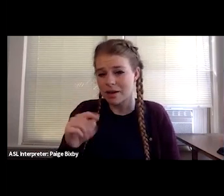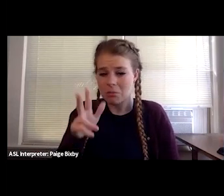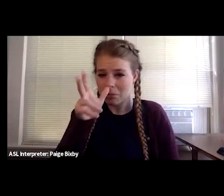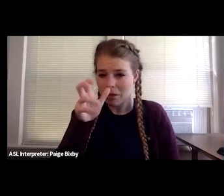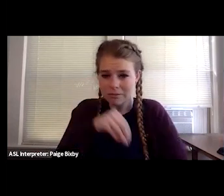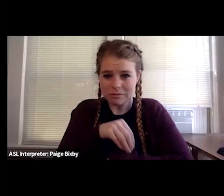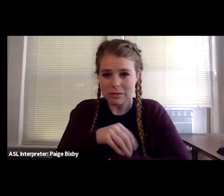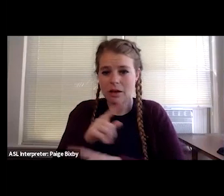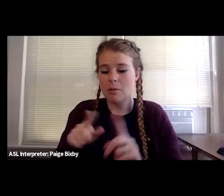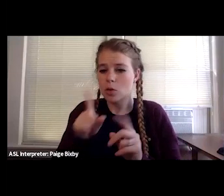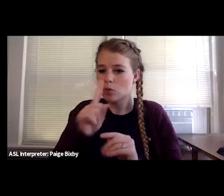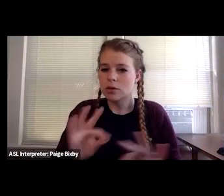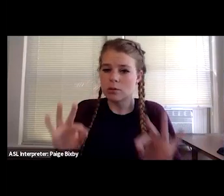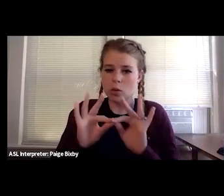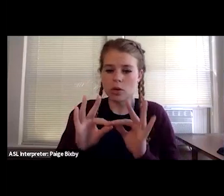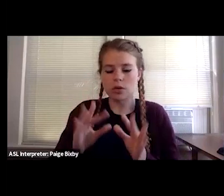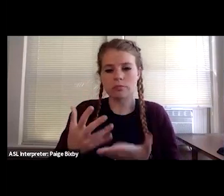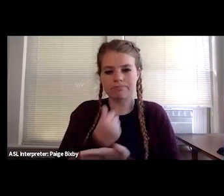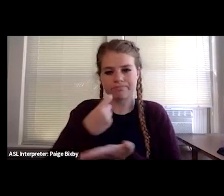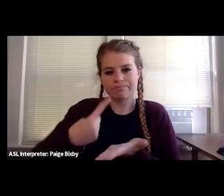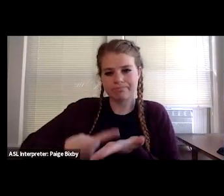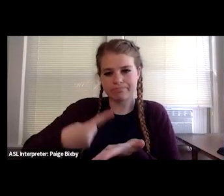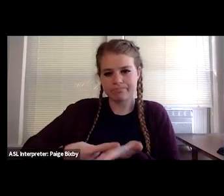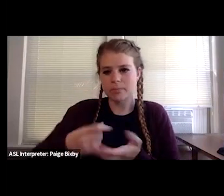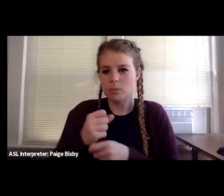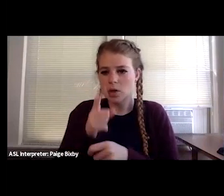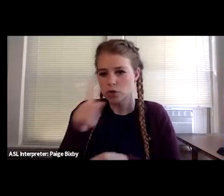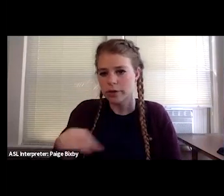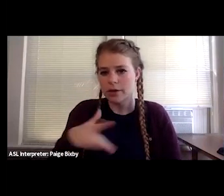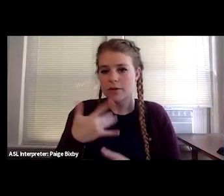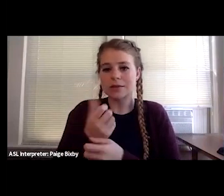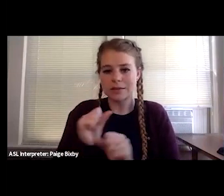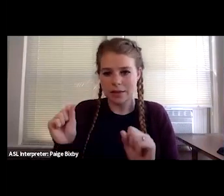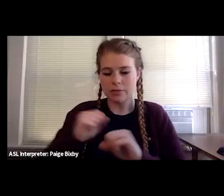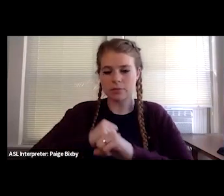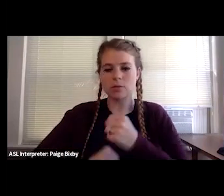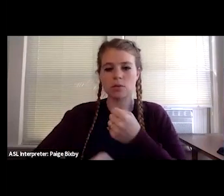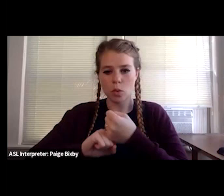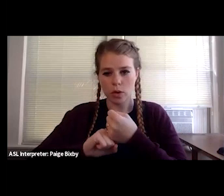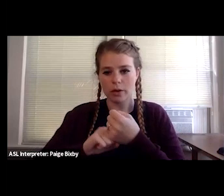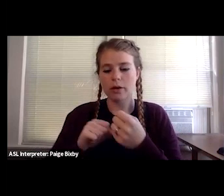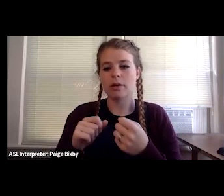to kind of start this conversation off the bat to make sure people are feeling safe and supported with allowing you to enter into their space,